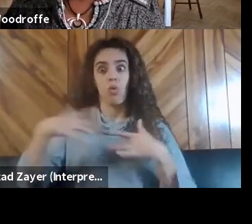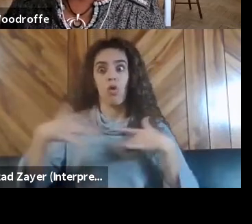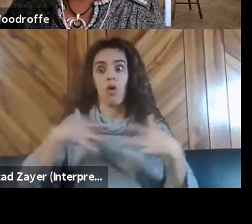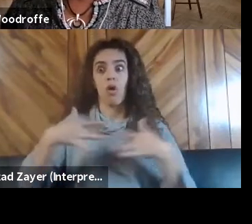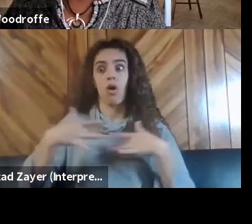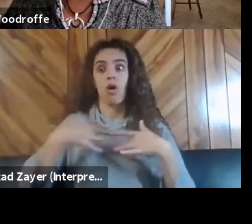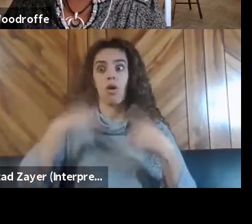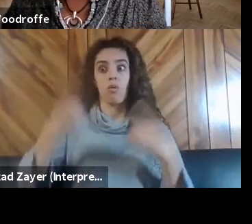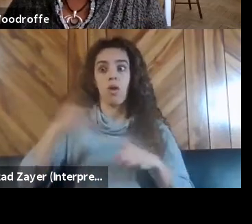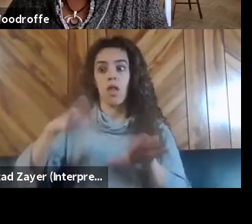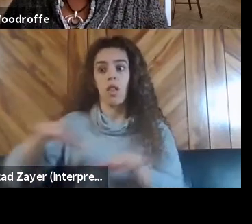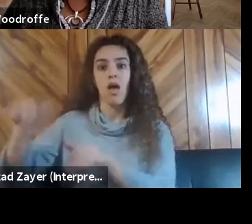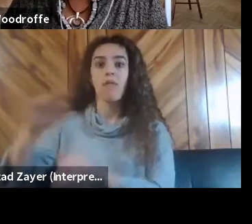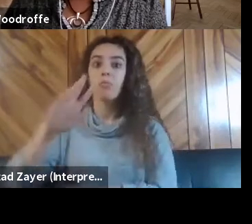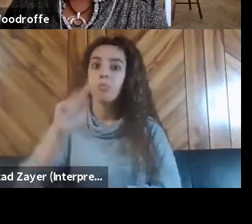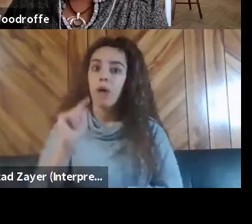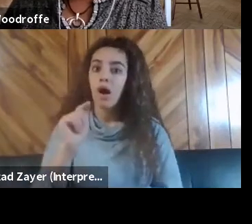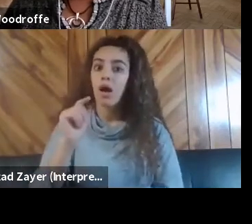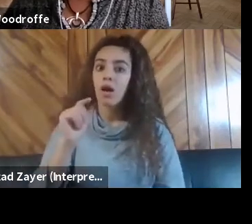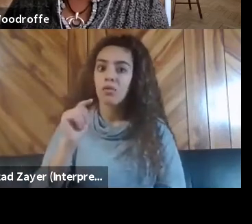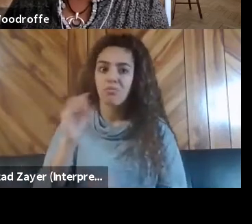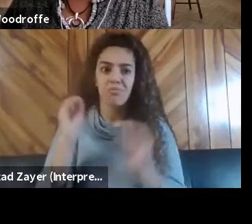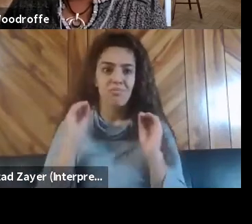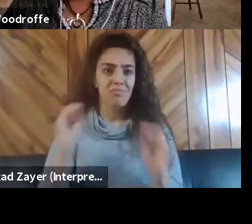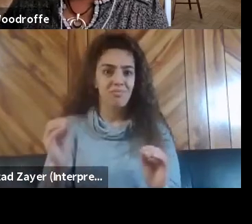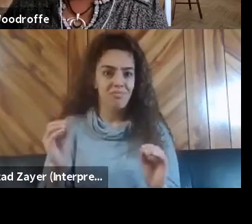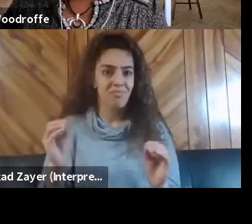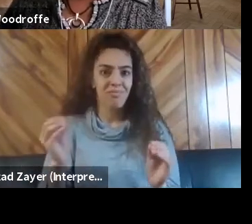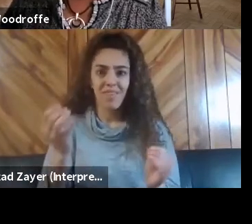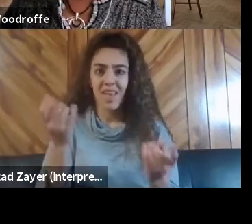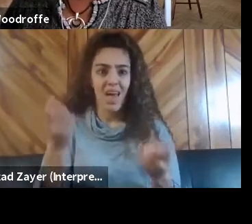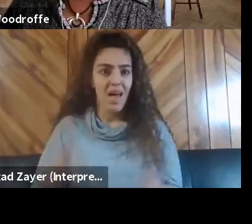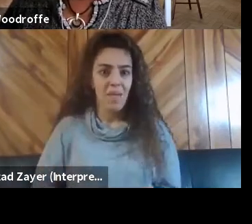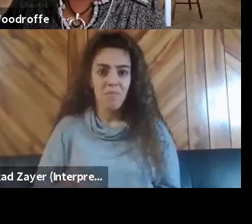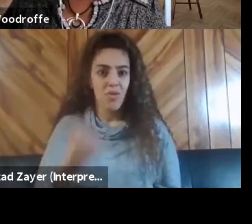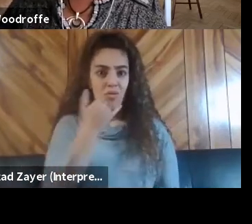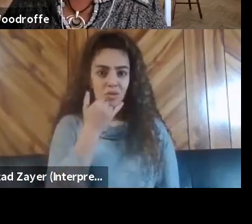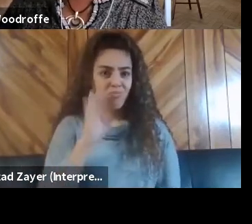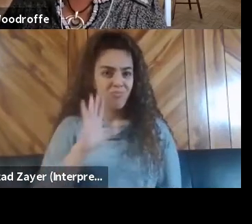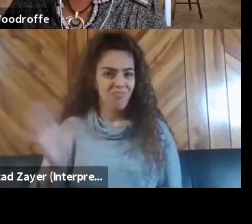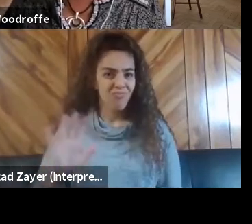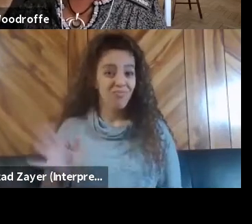wrong. nothing went wrong, he went, he was fine. You know, um,